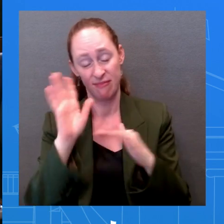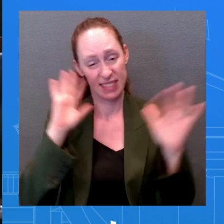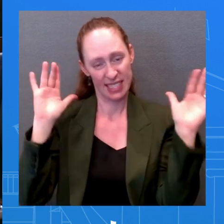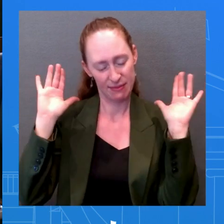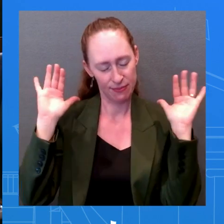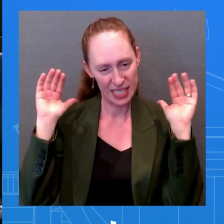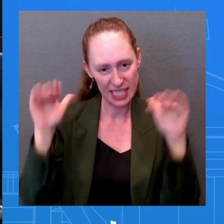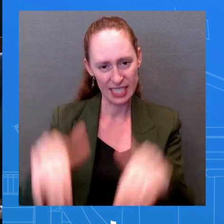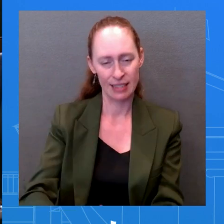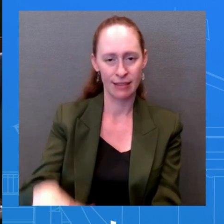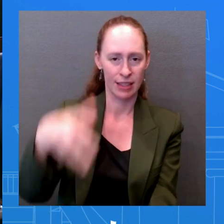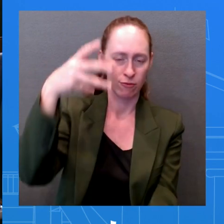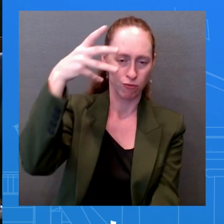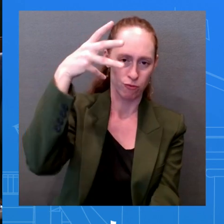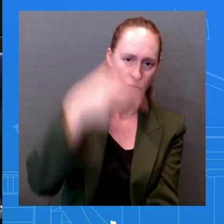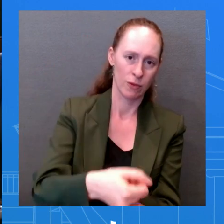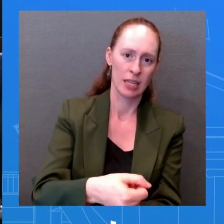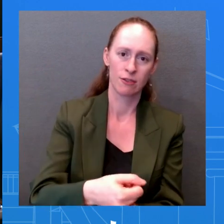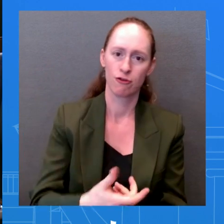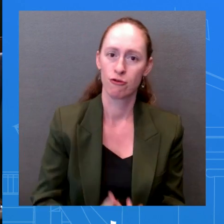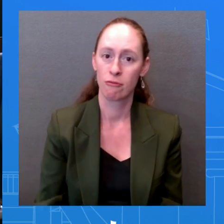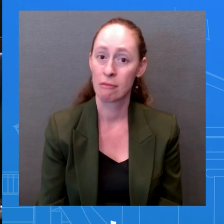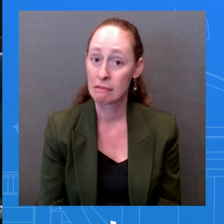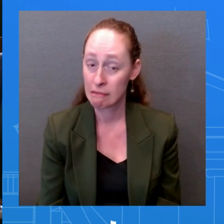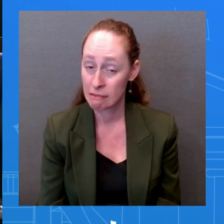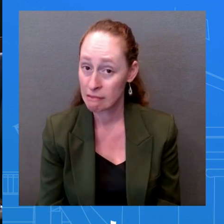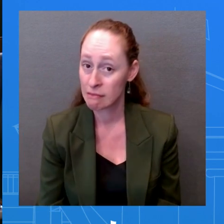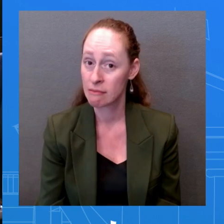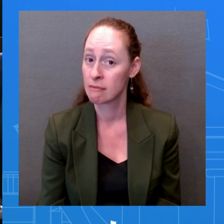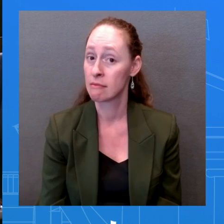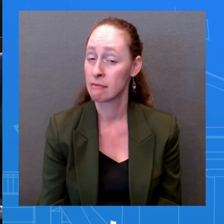here in the United States and the rise in interest rates all over